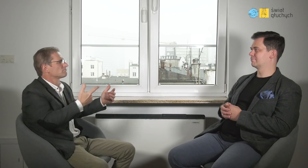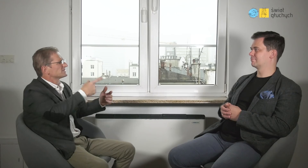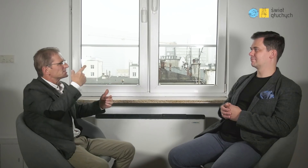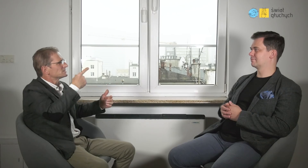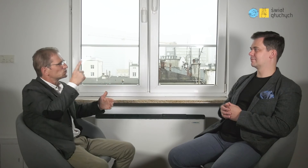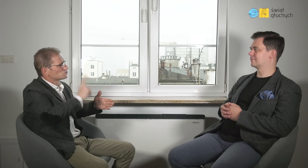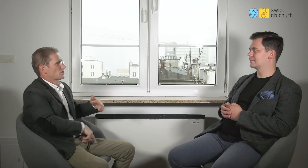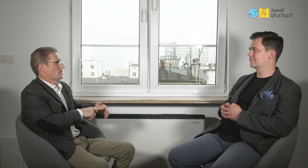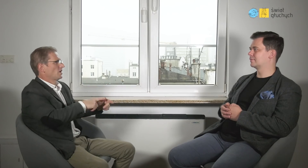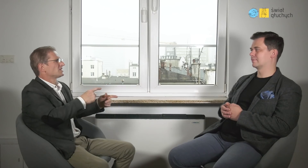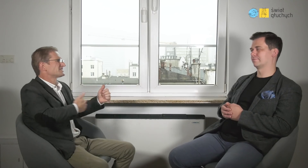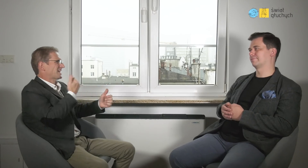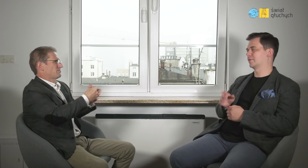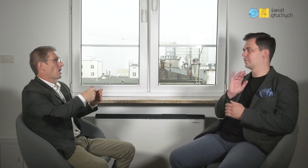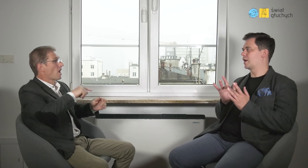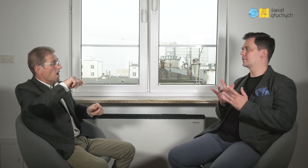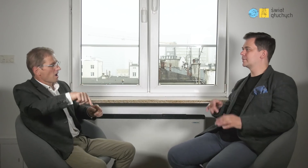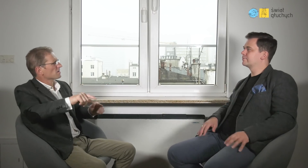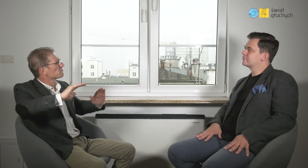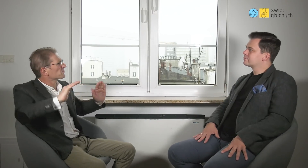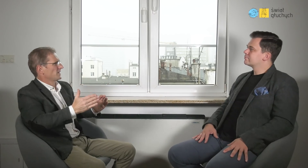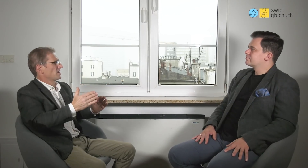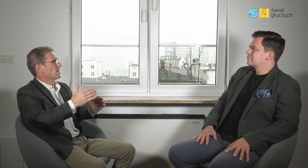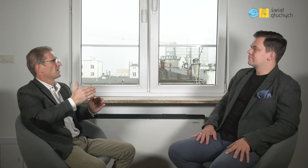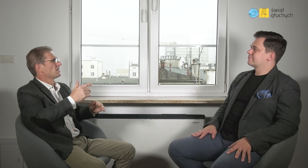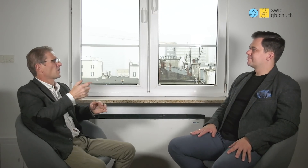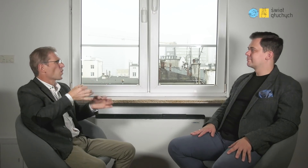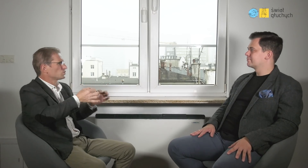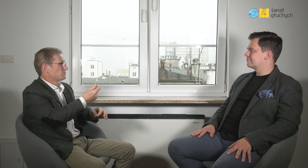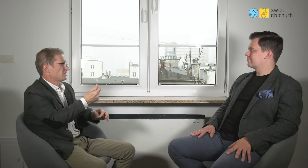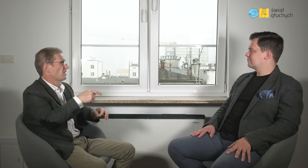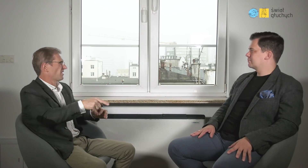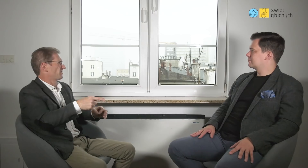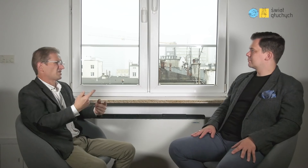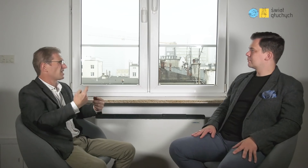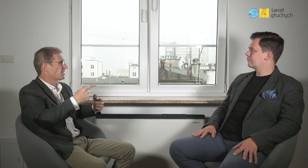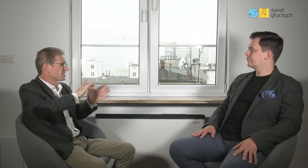It's all functioning badly. It needs to be cleaned up.